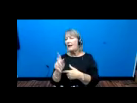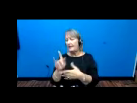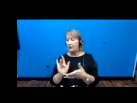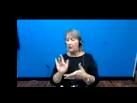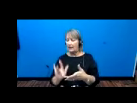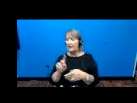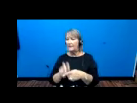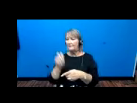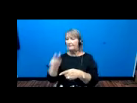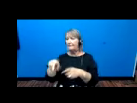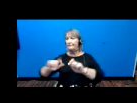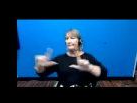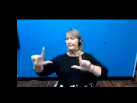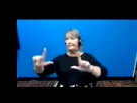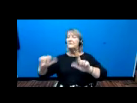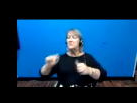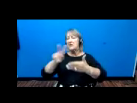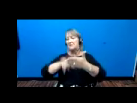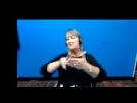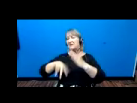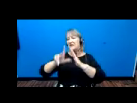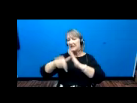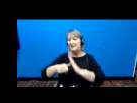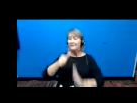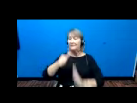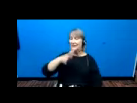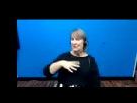and check it out when you've got some time. But Judy Monroe says